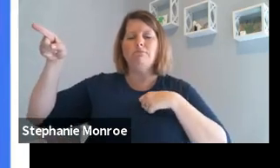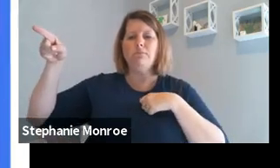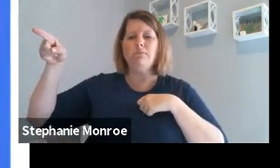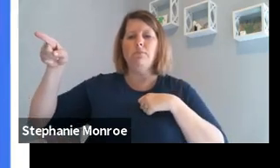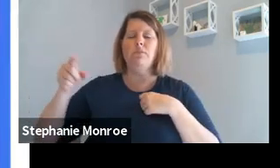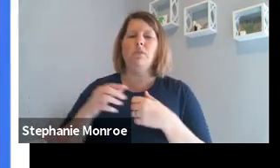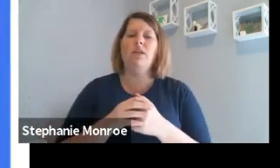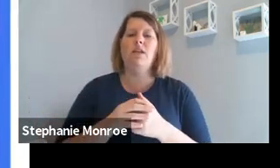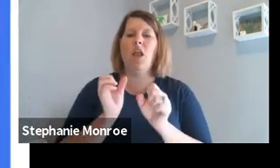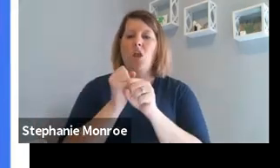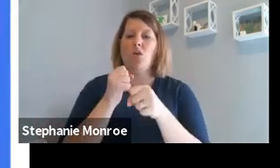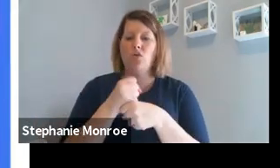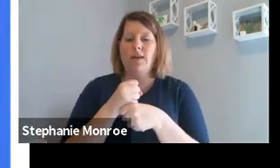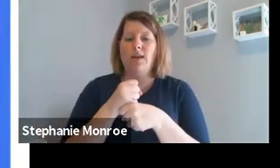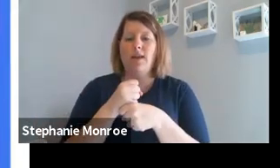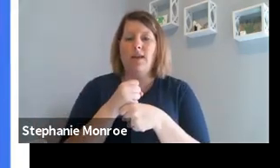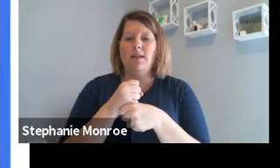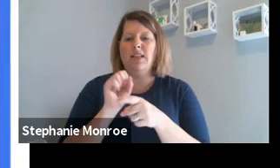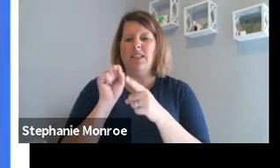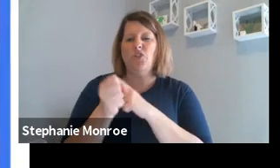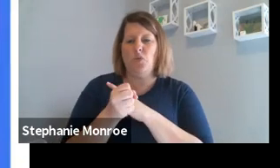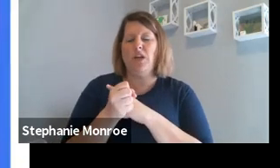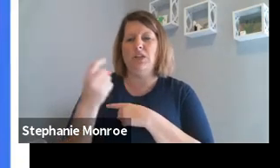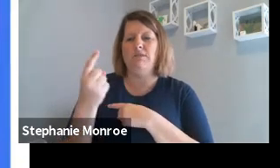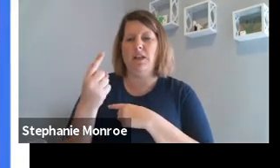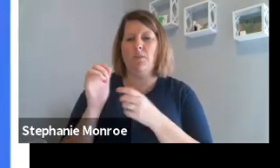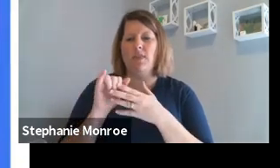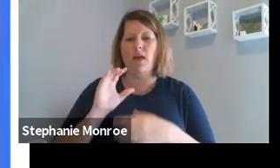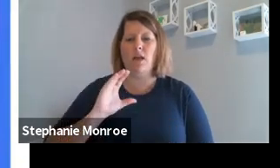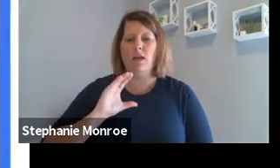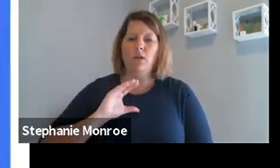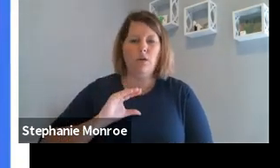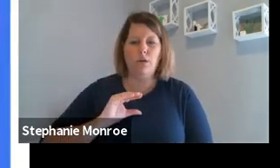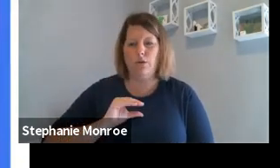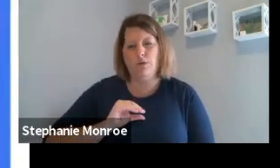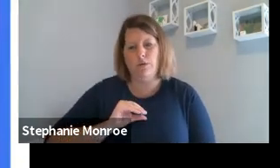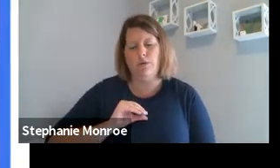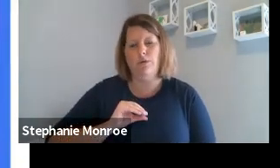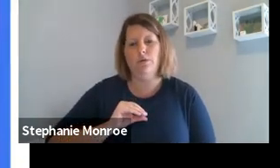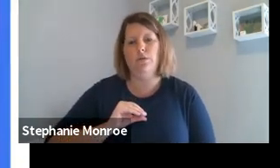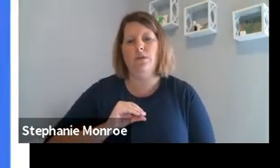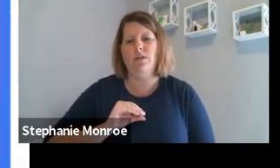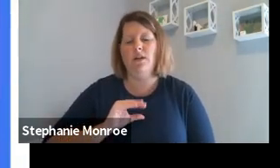and create a situation of someone that deteriorates her self esteem or self esteem and become paralyzed,